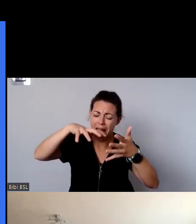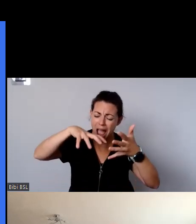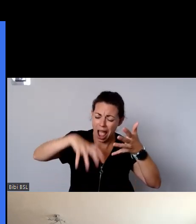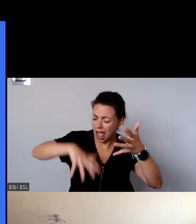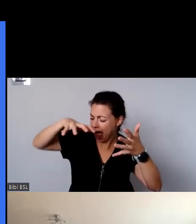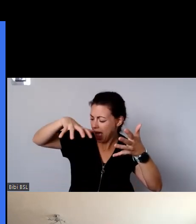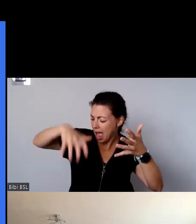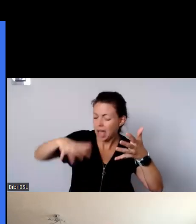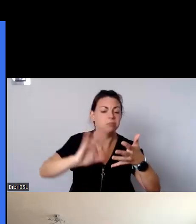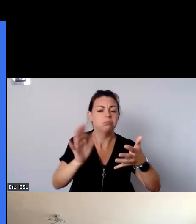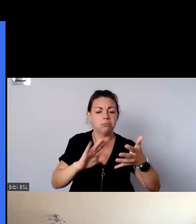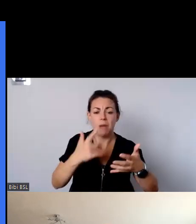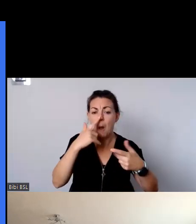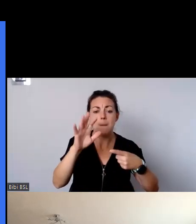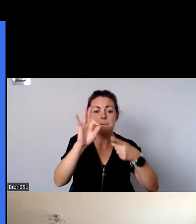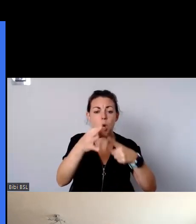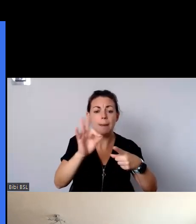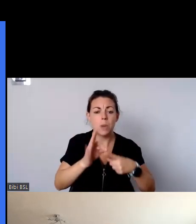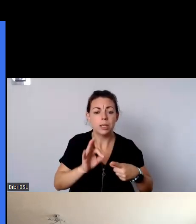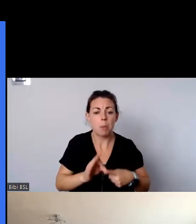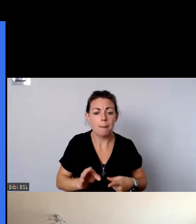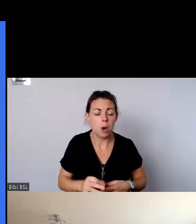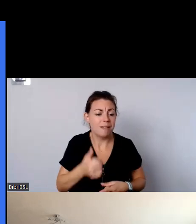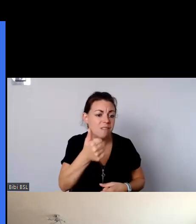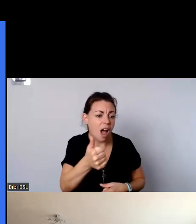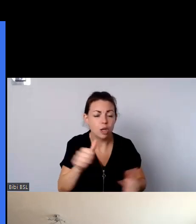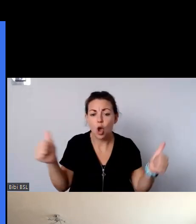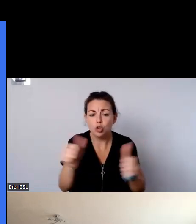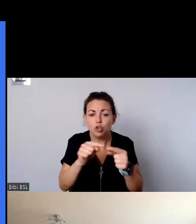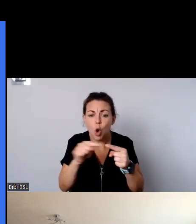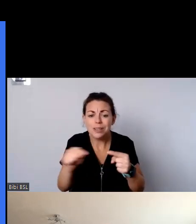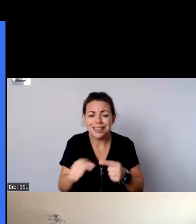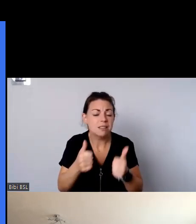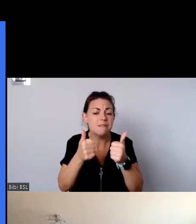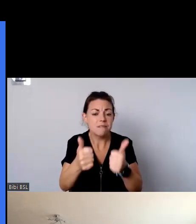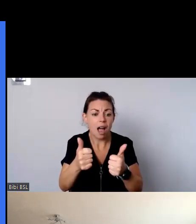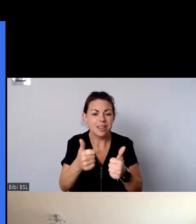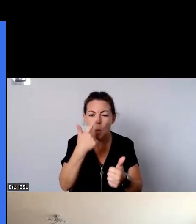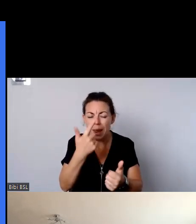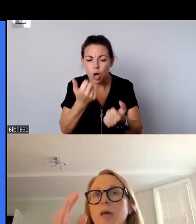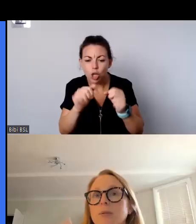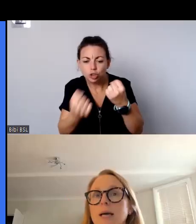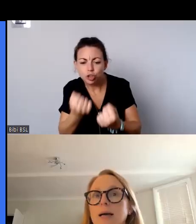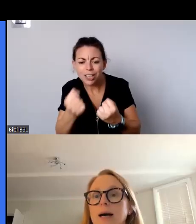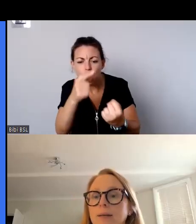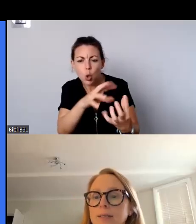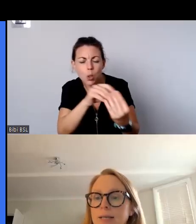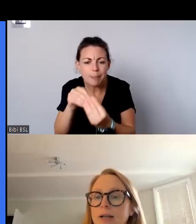bullet points and short sentences. You're not being scored on your grammar. You are not being scored on your spelling. We just need to be able to understand